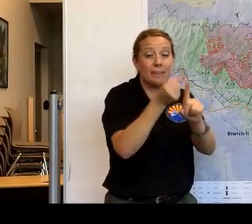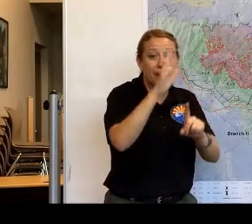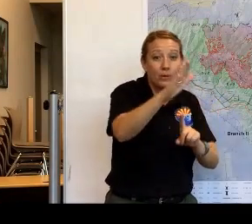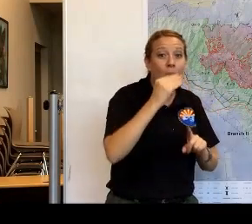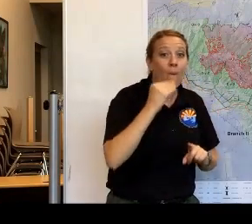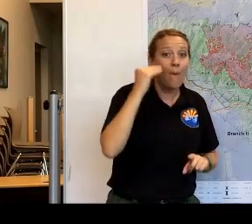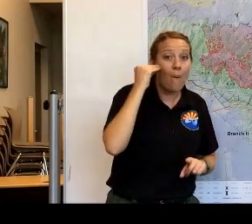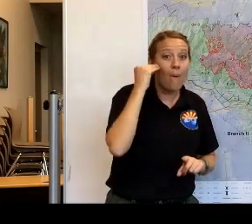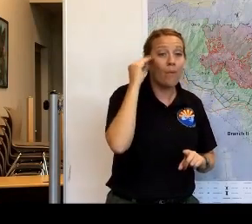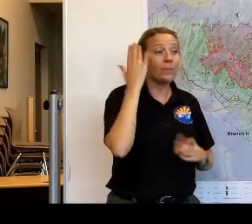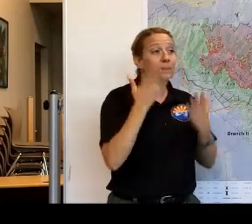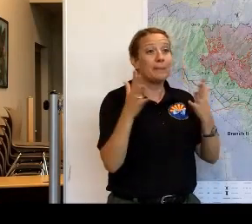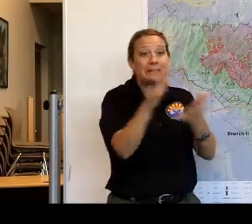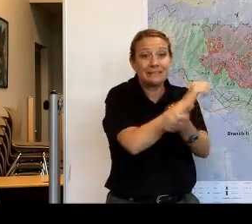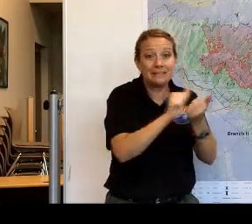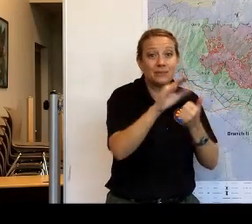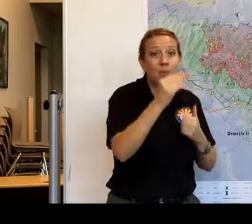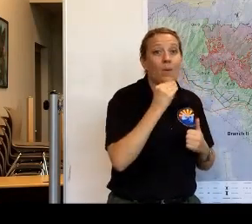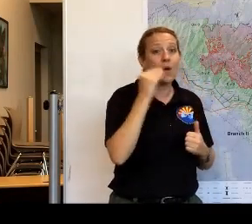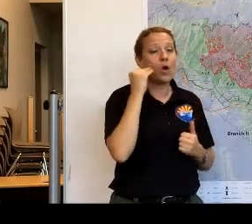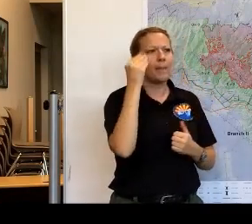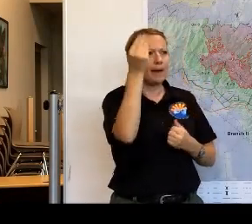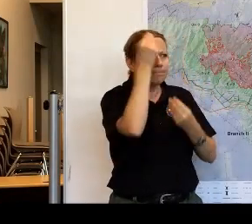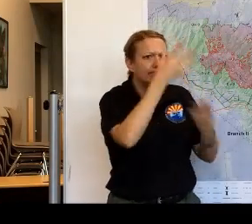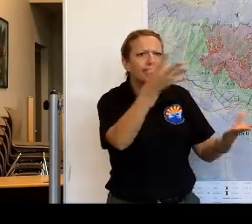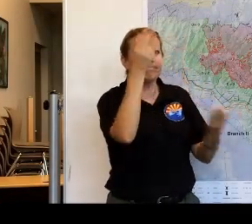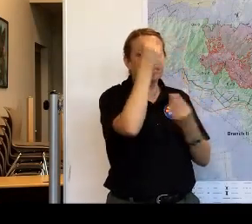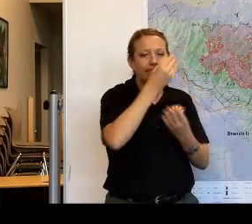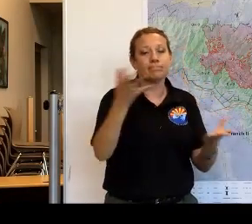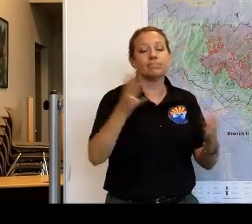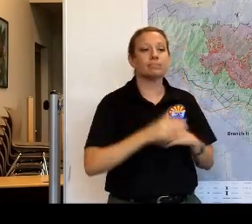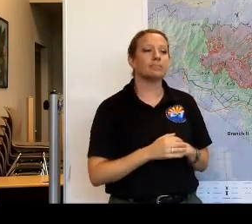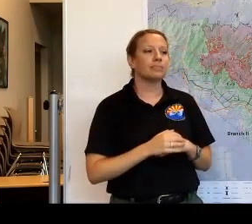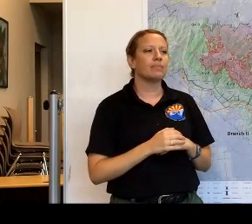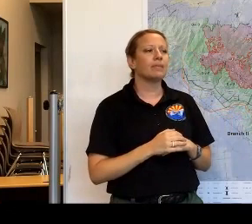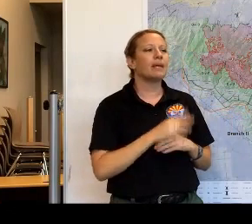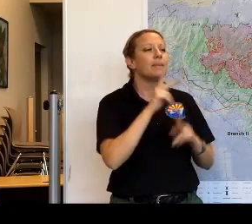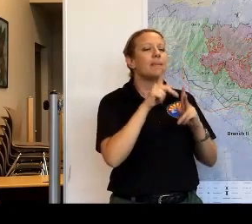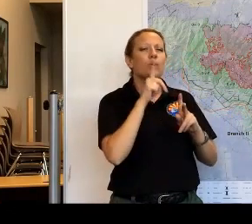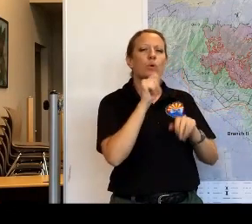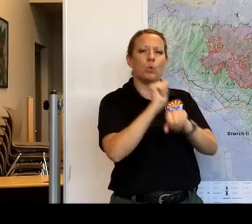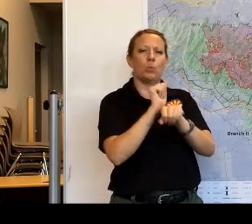thing. And then we also work with the natural resource people so looking at